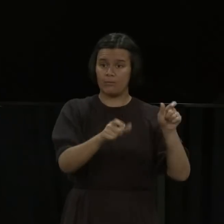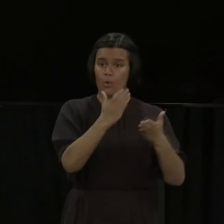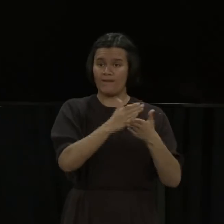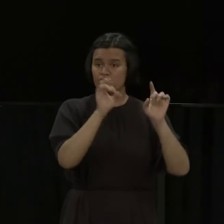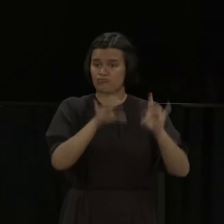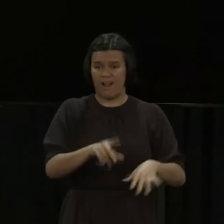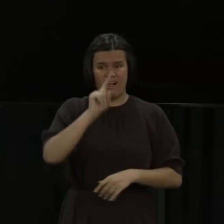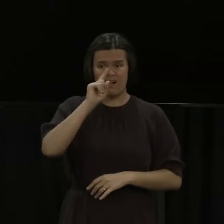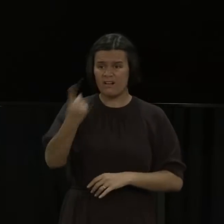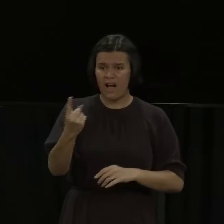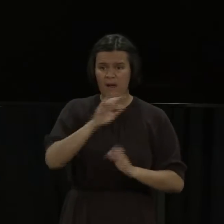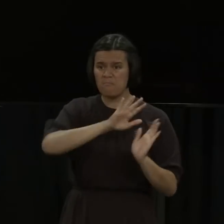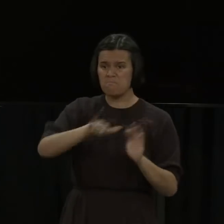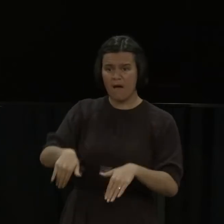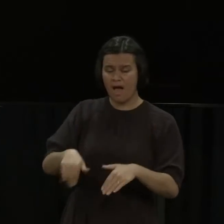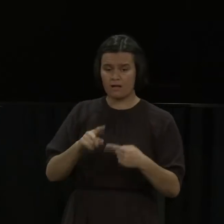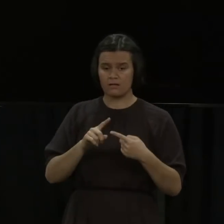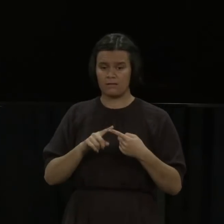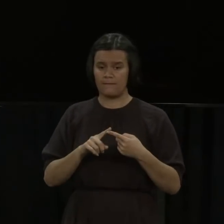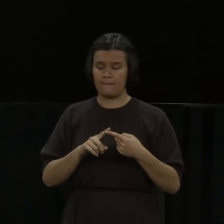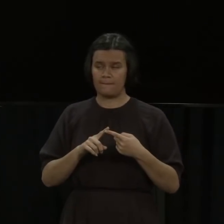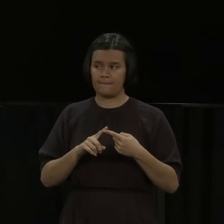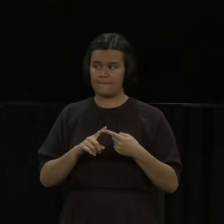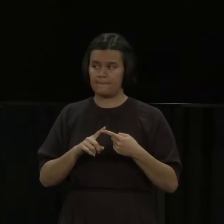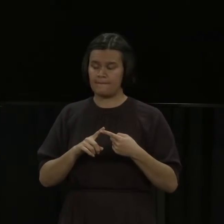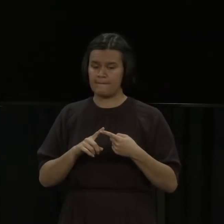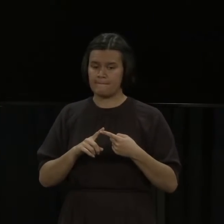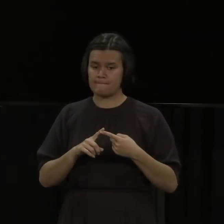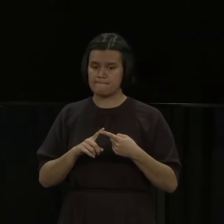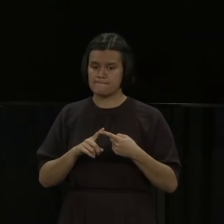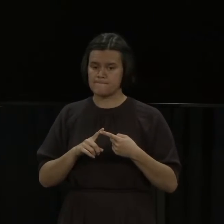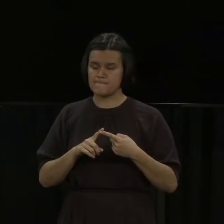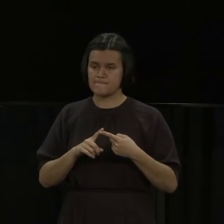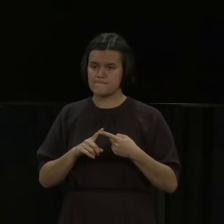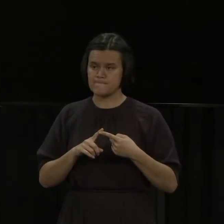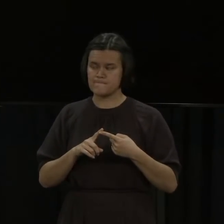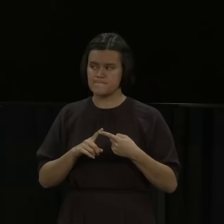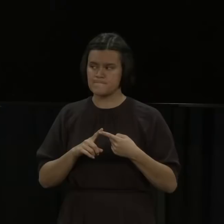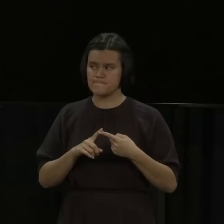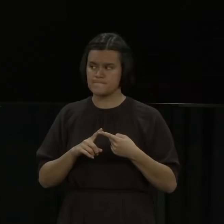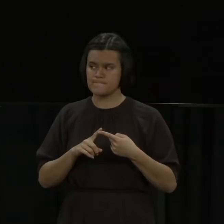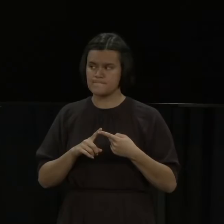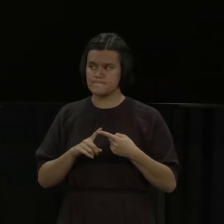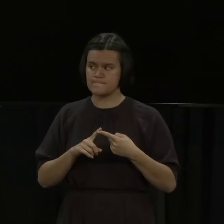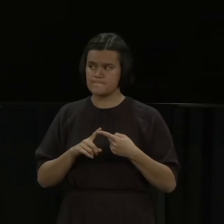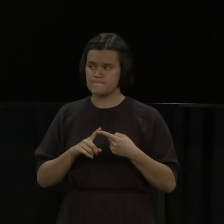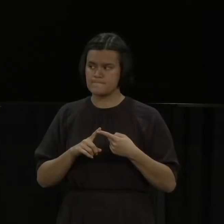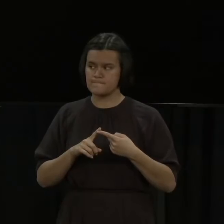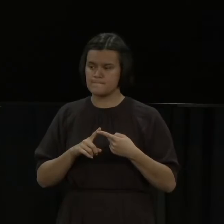affected until April, and also, is any of this conditional on what is happening with the outbreak domestically? >> Not